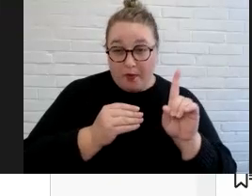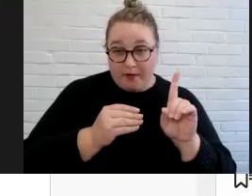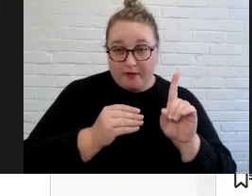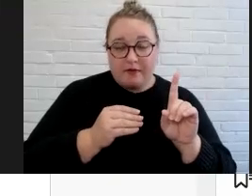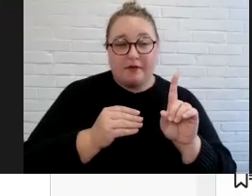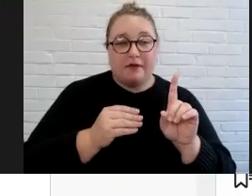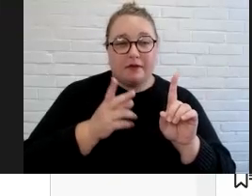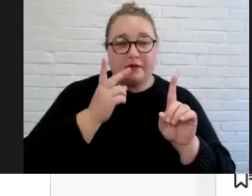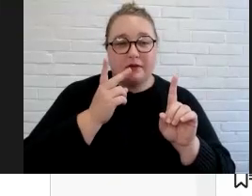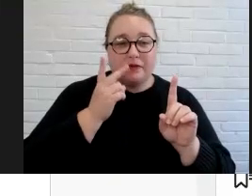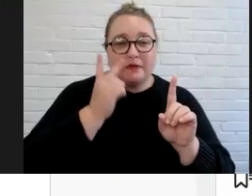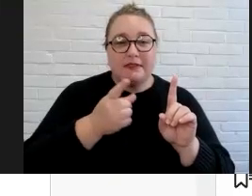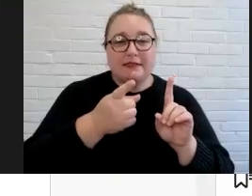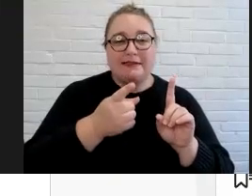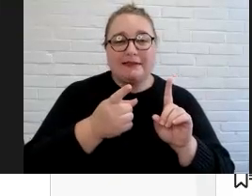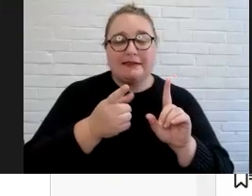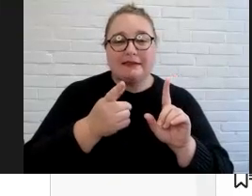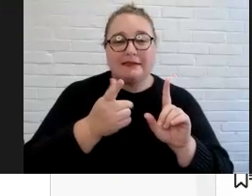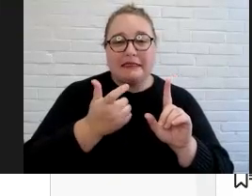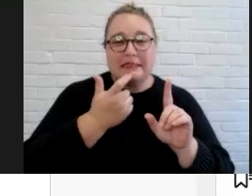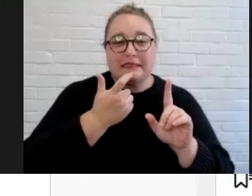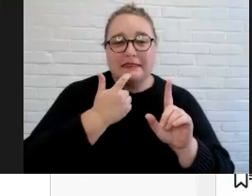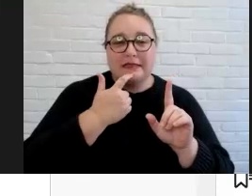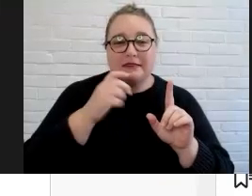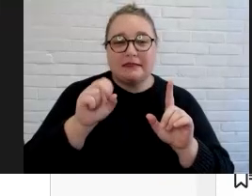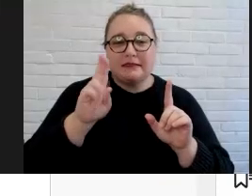where it shows the substantive interaction types.